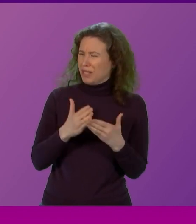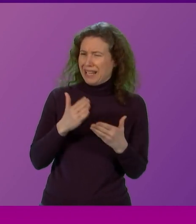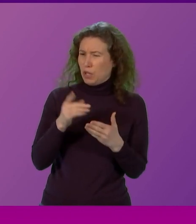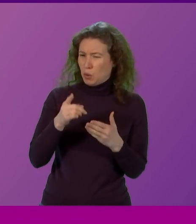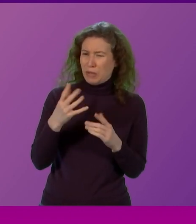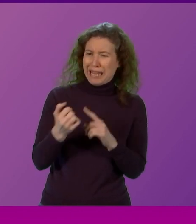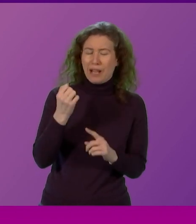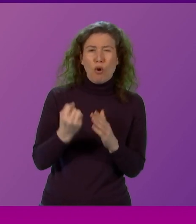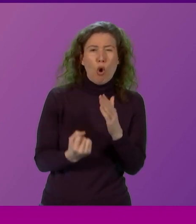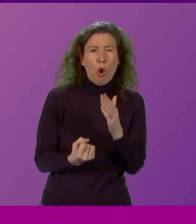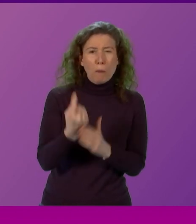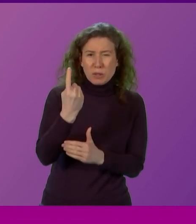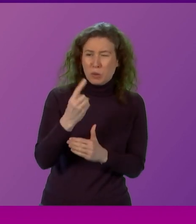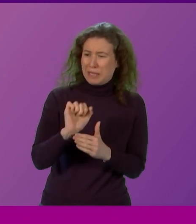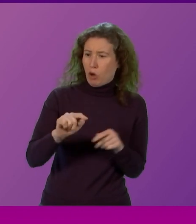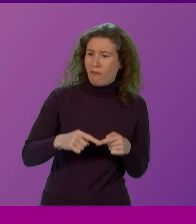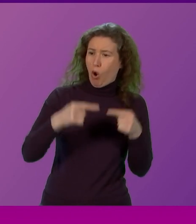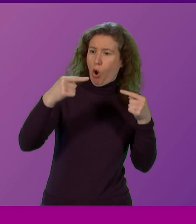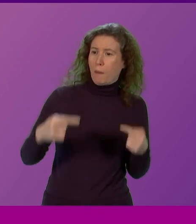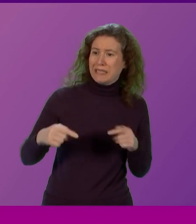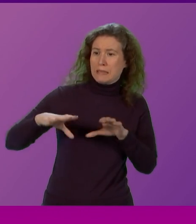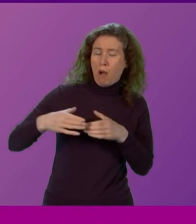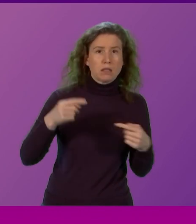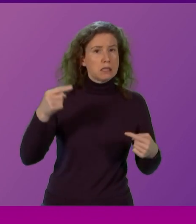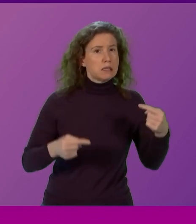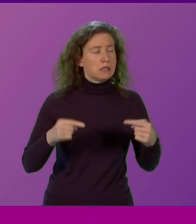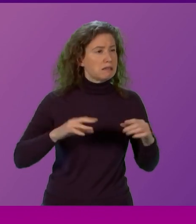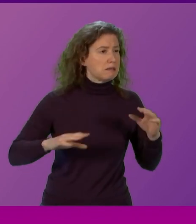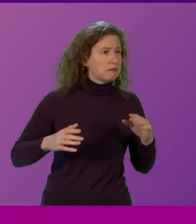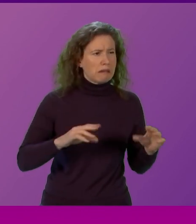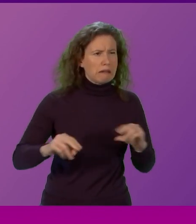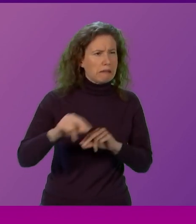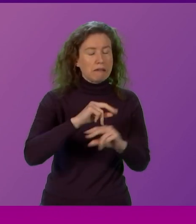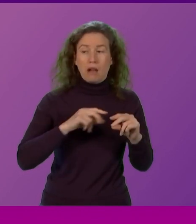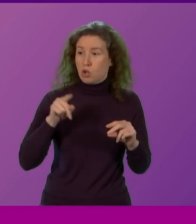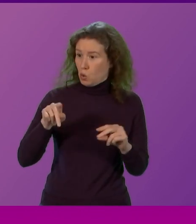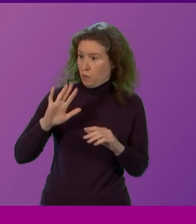of some Opposition parties that have rightly supported a deposit— Let us hear the First Minister. Thank you.